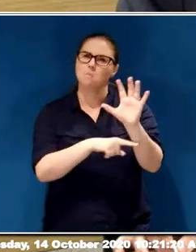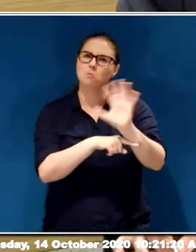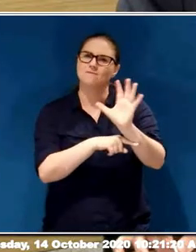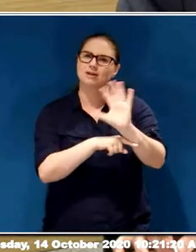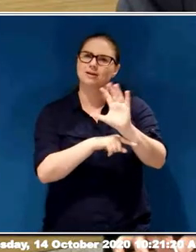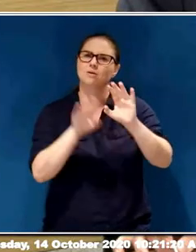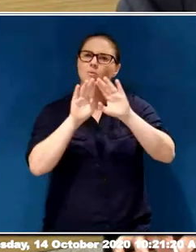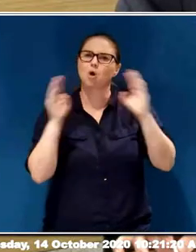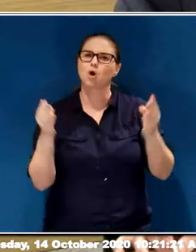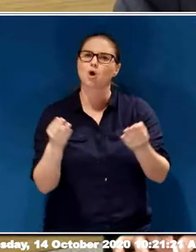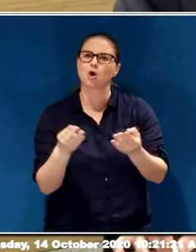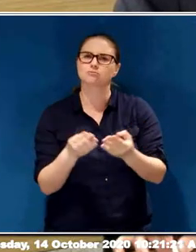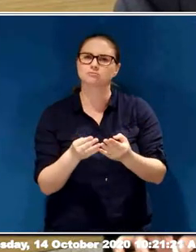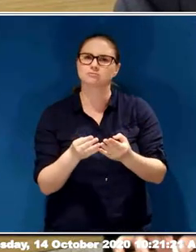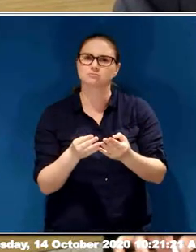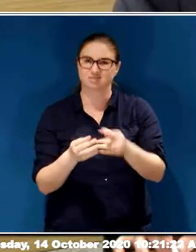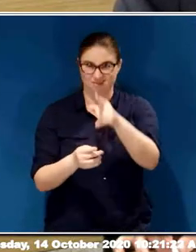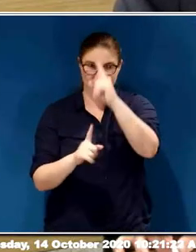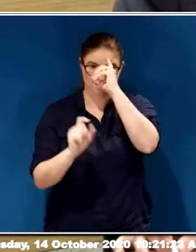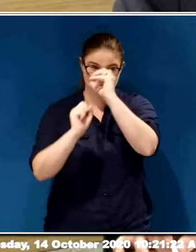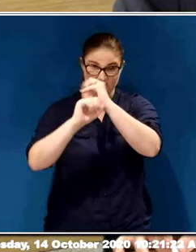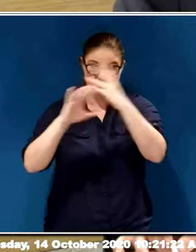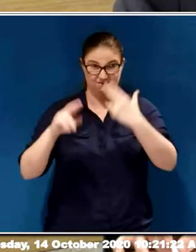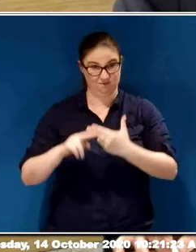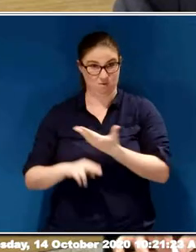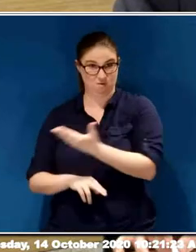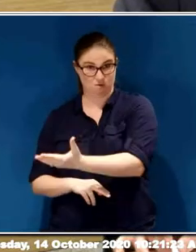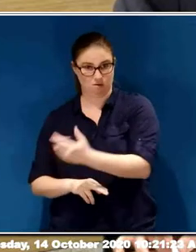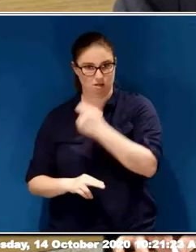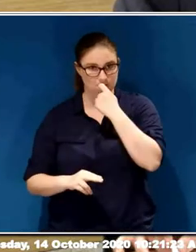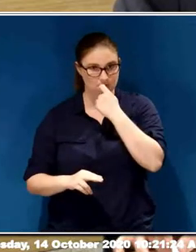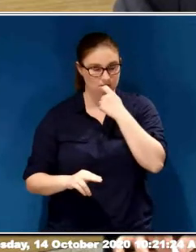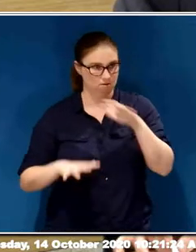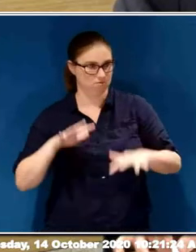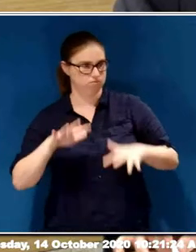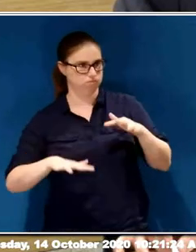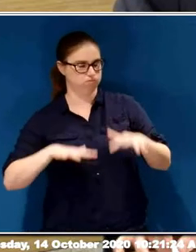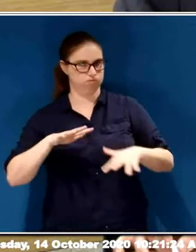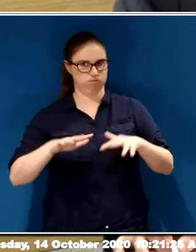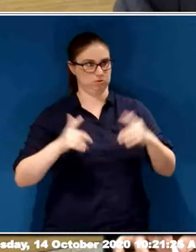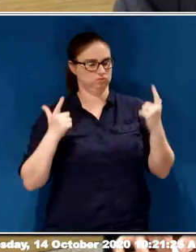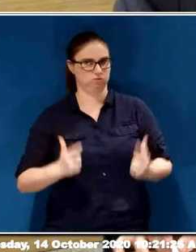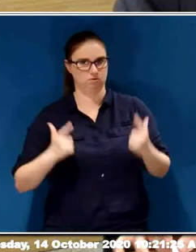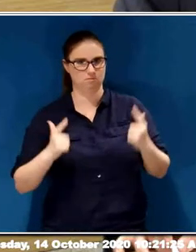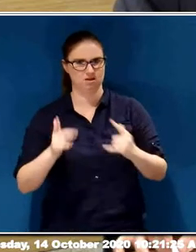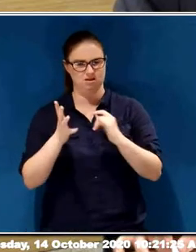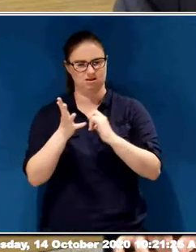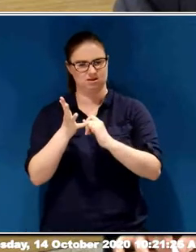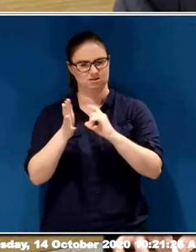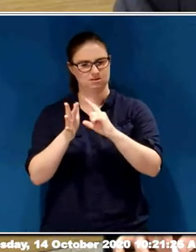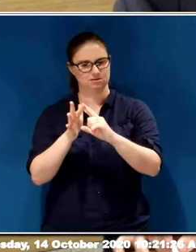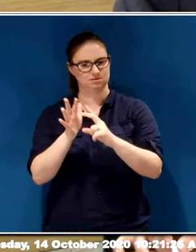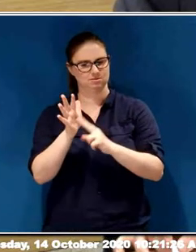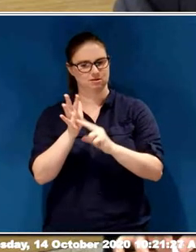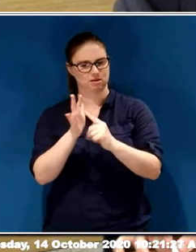place for Kobe, but the friendship group meant so much to him that he worked really hard to overcome those barriers.